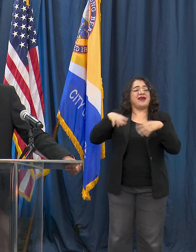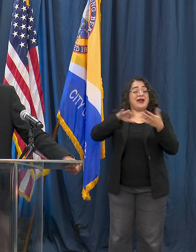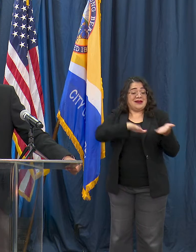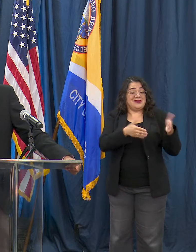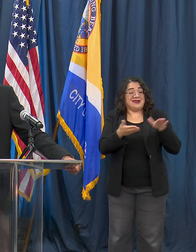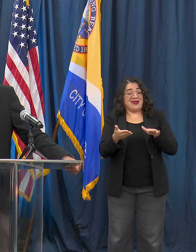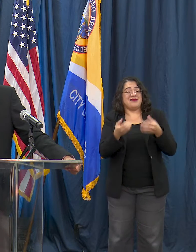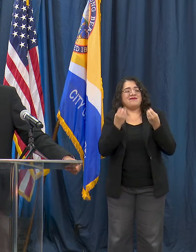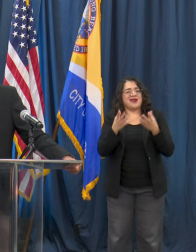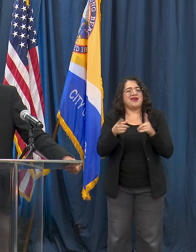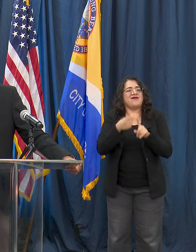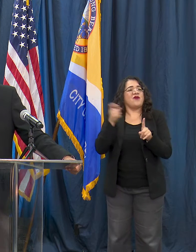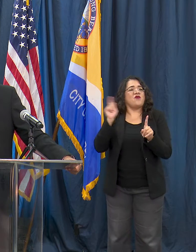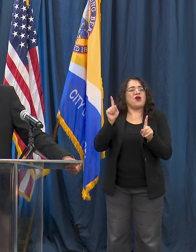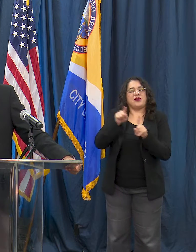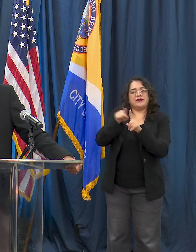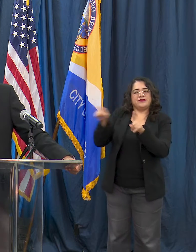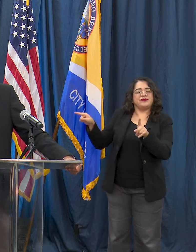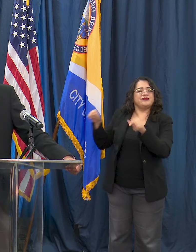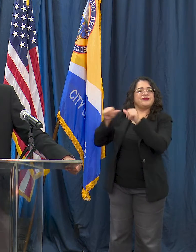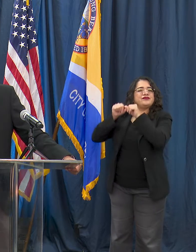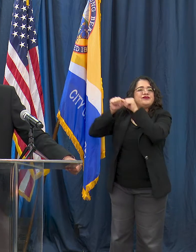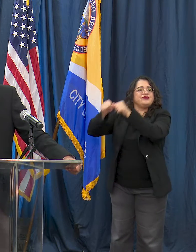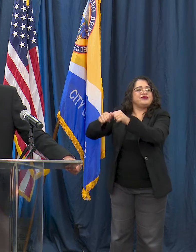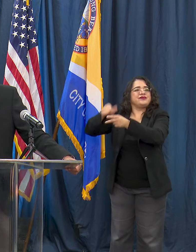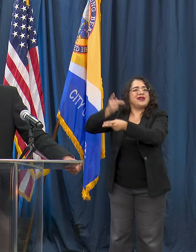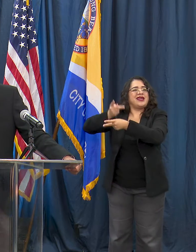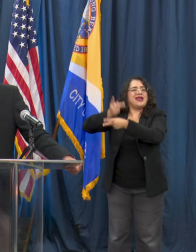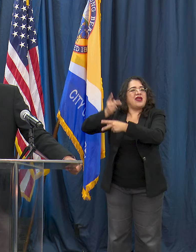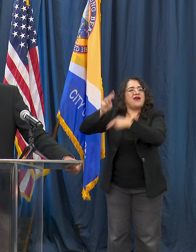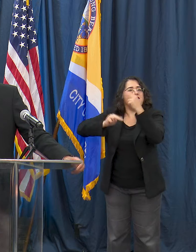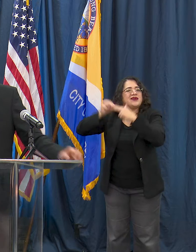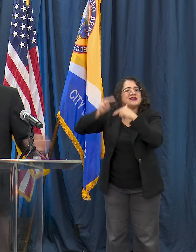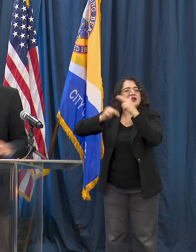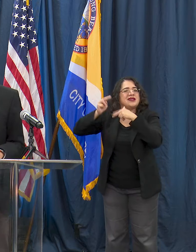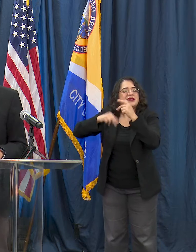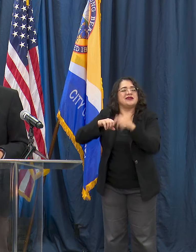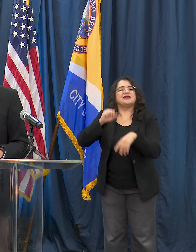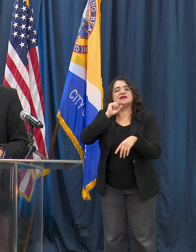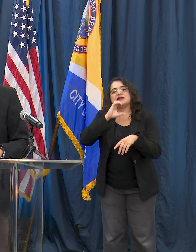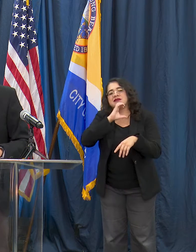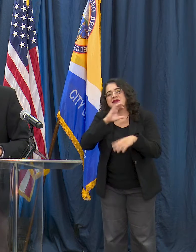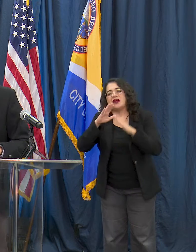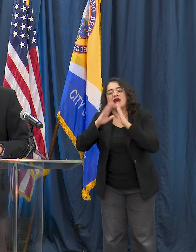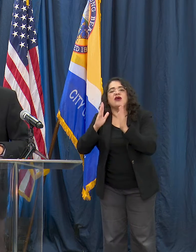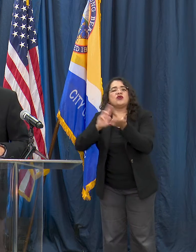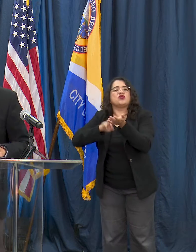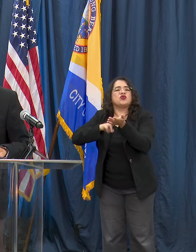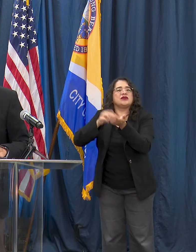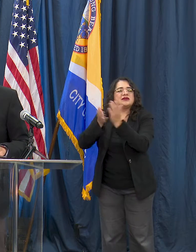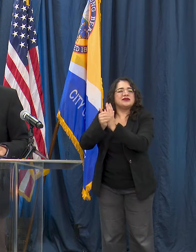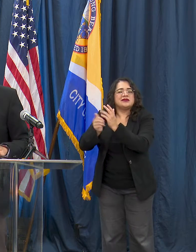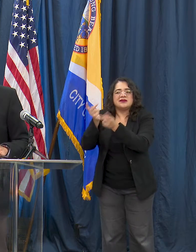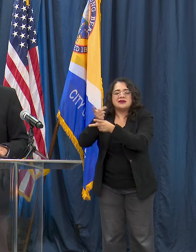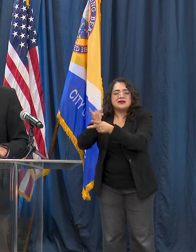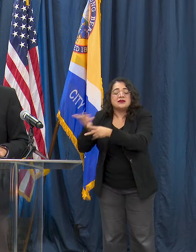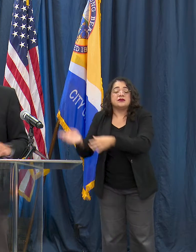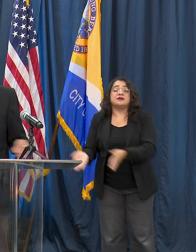We understand that and we know that as we move forward. I want to show you this next graph. This next graph is